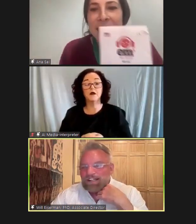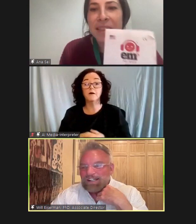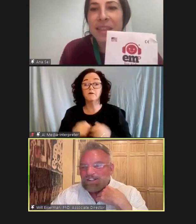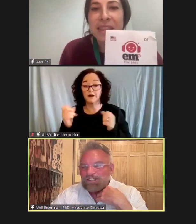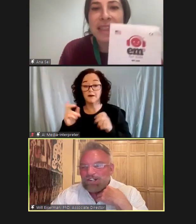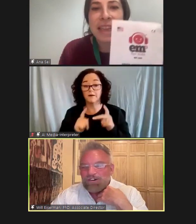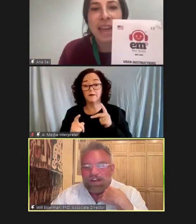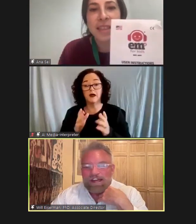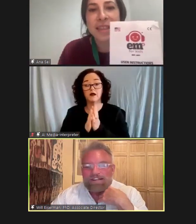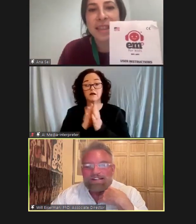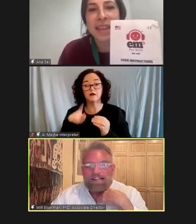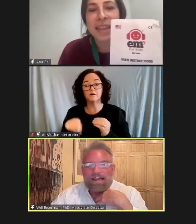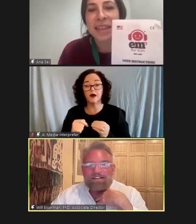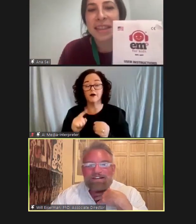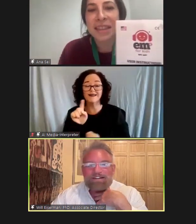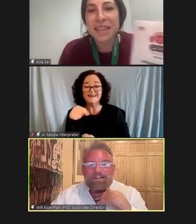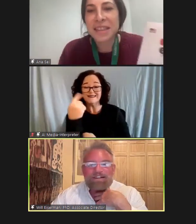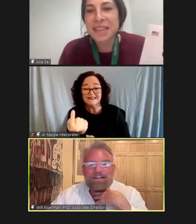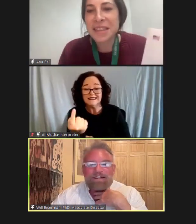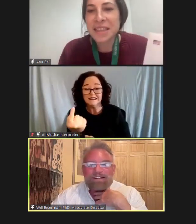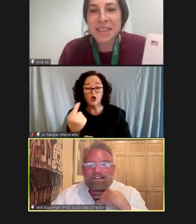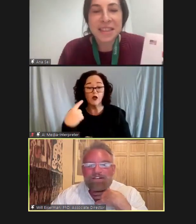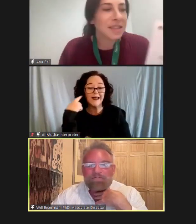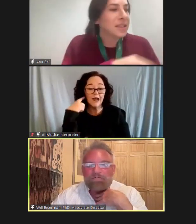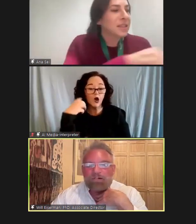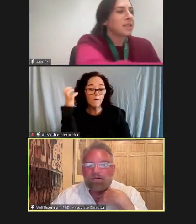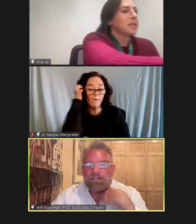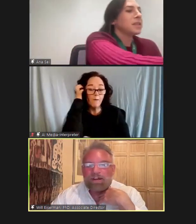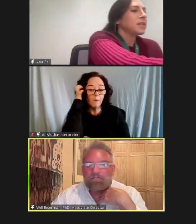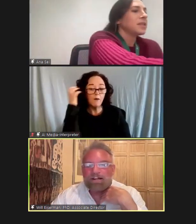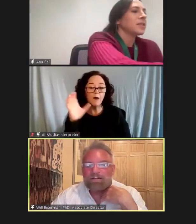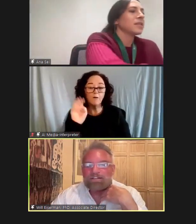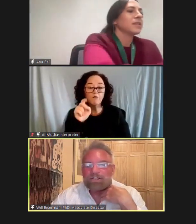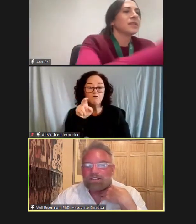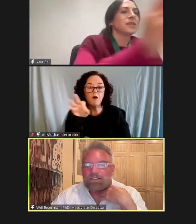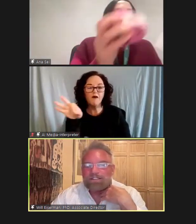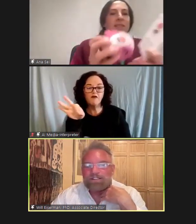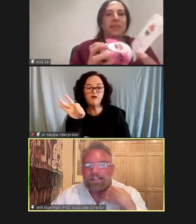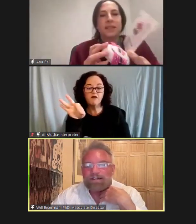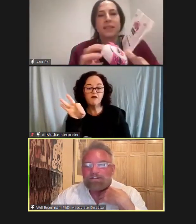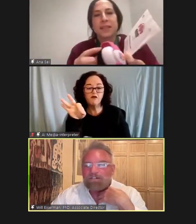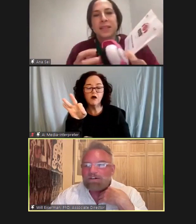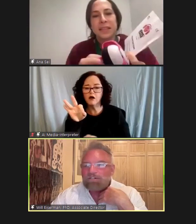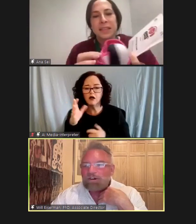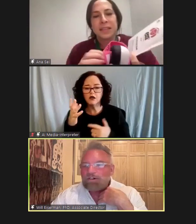show that again and tell people where